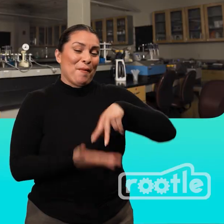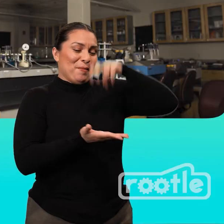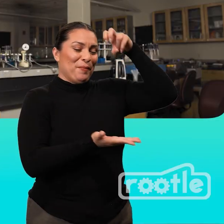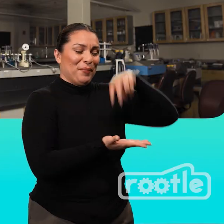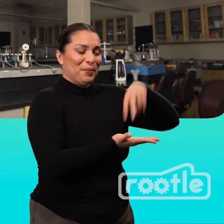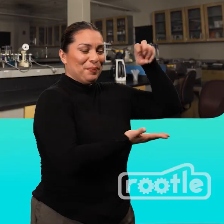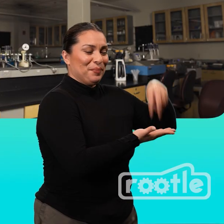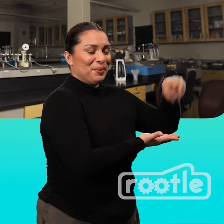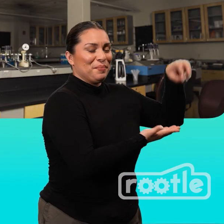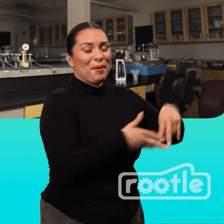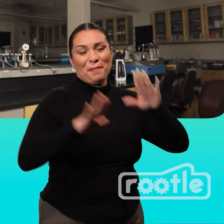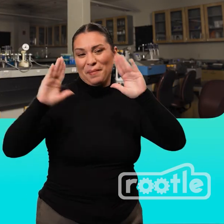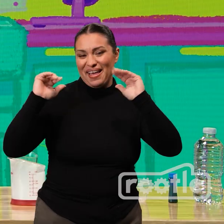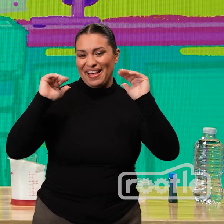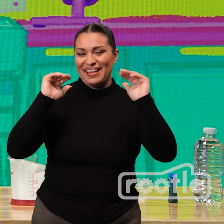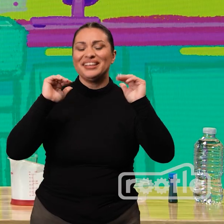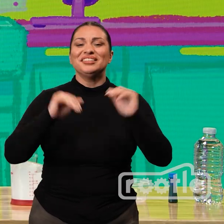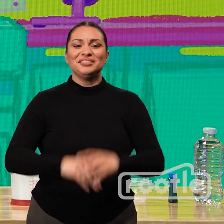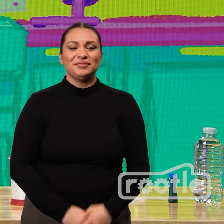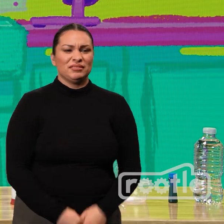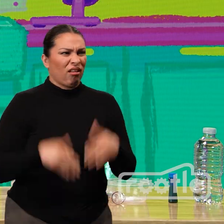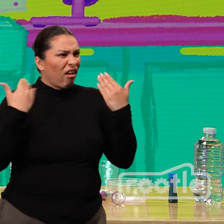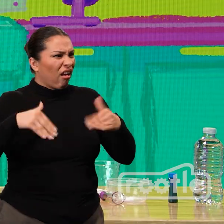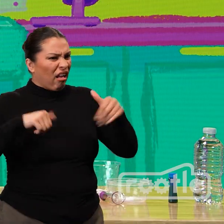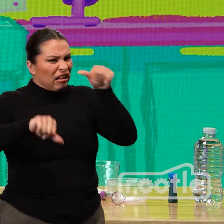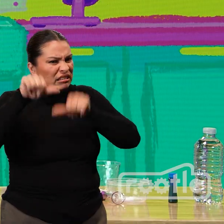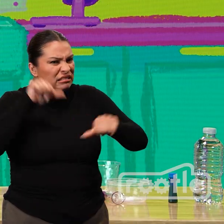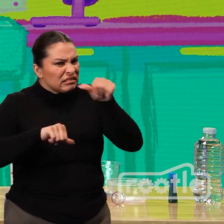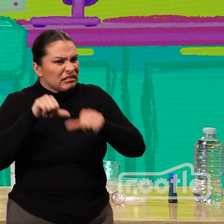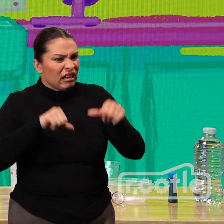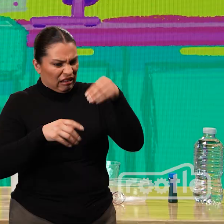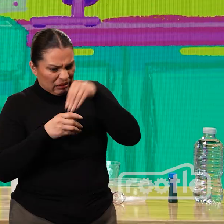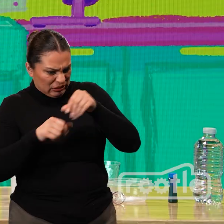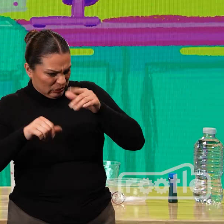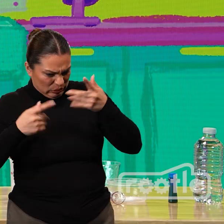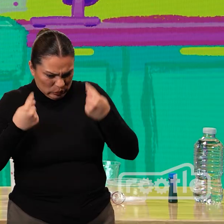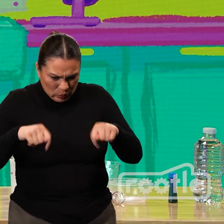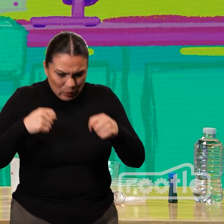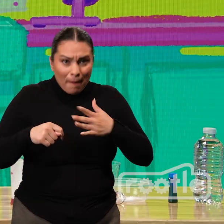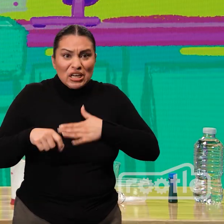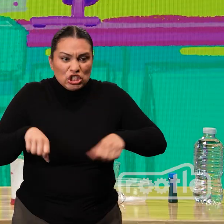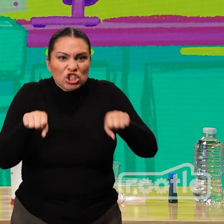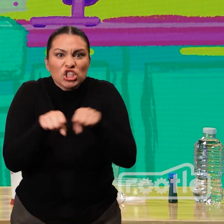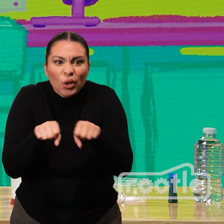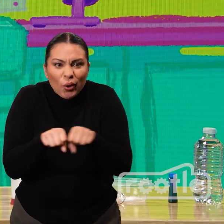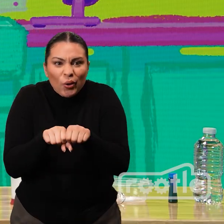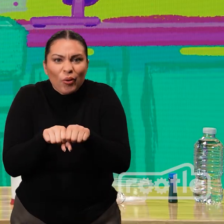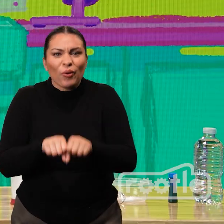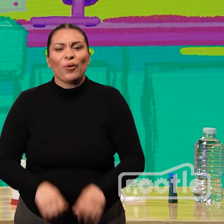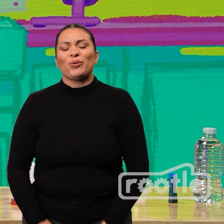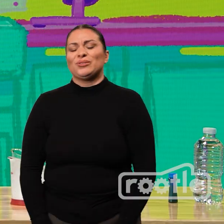Bye. I never knew there was science in my toys and my shoes.